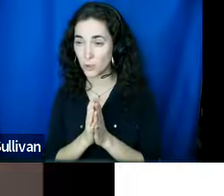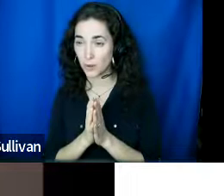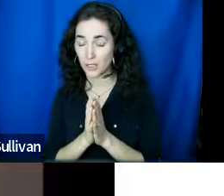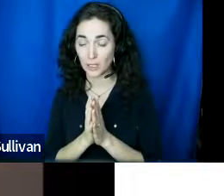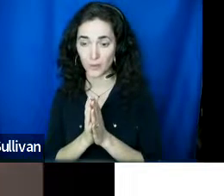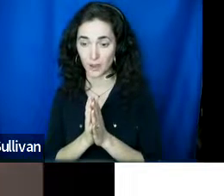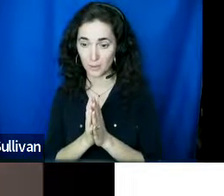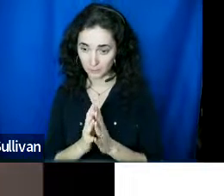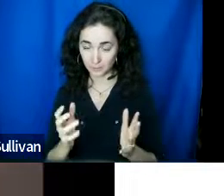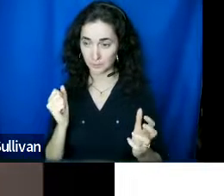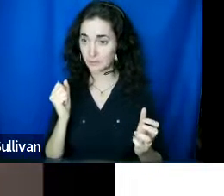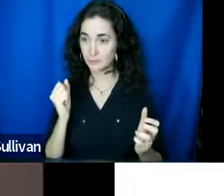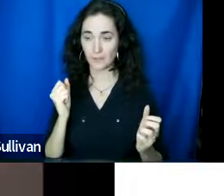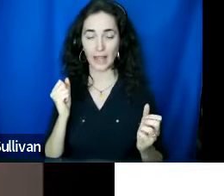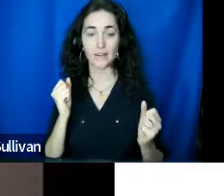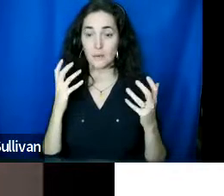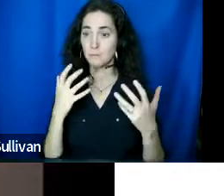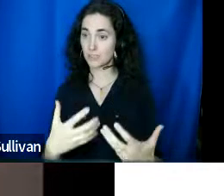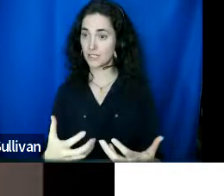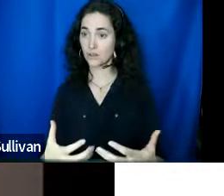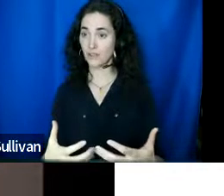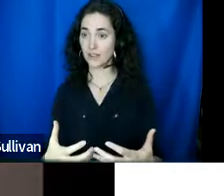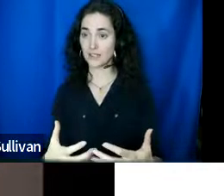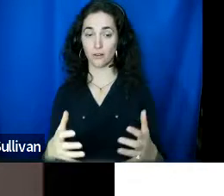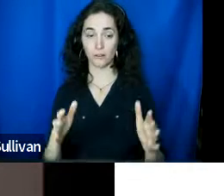maybe 1 minute of it, because we're running low on time, and set your device down.